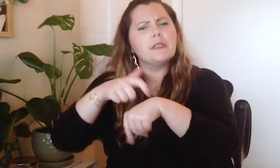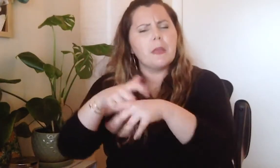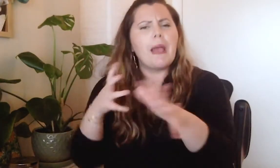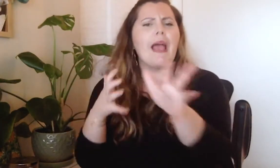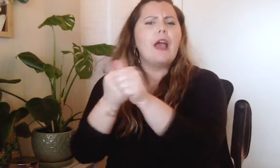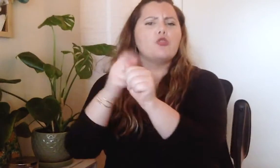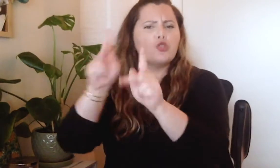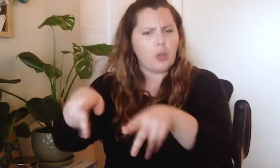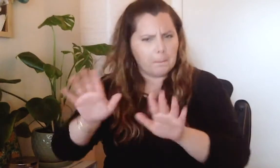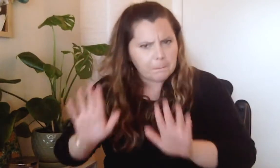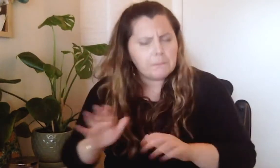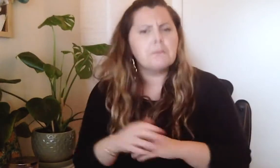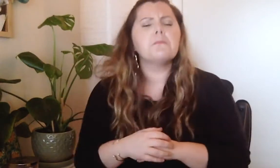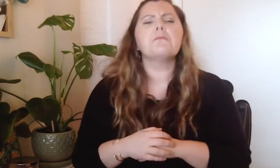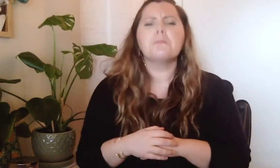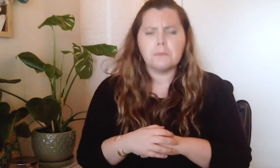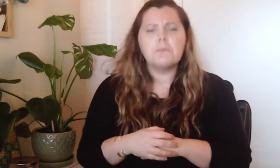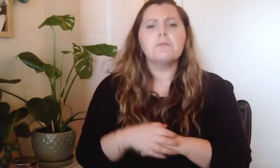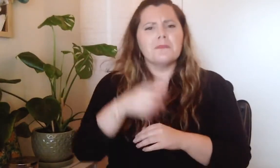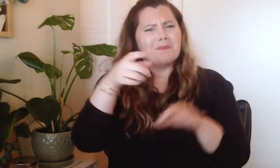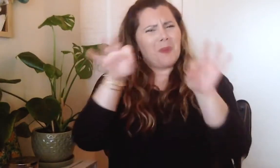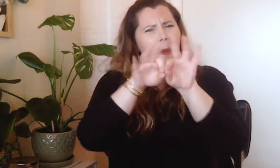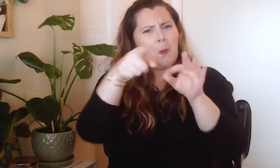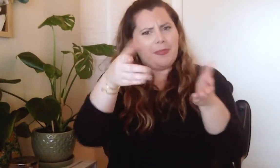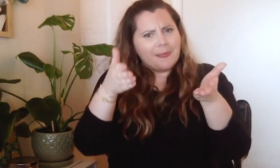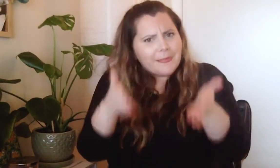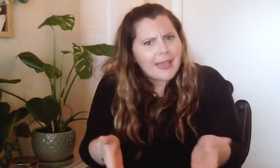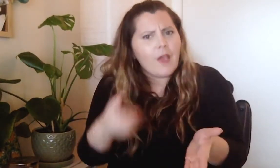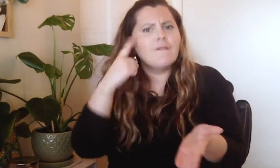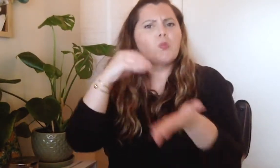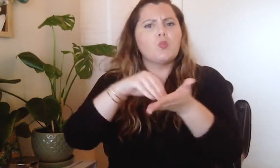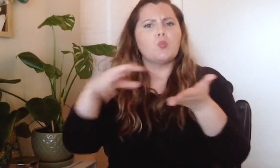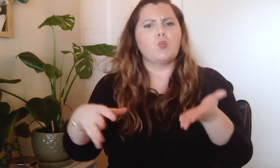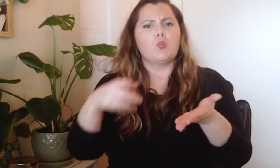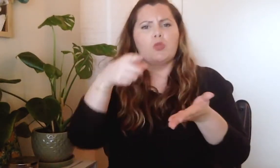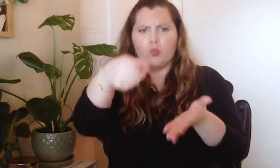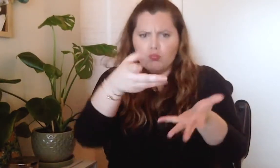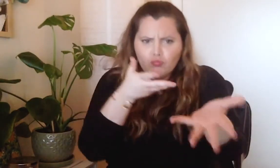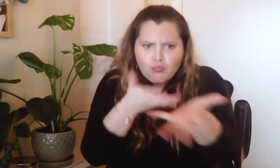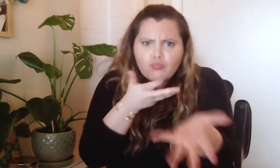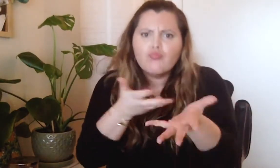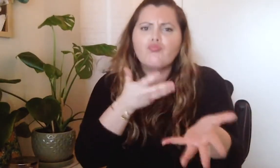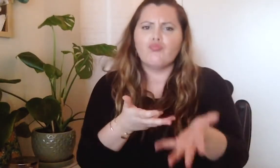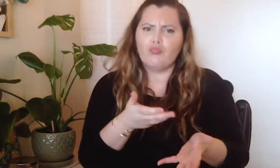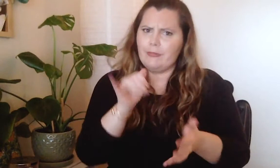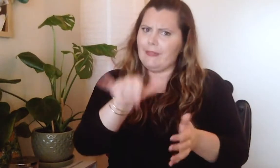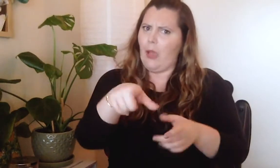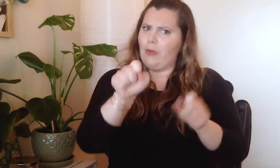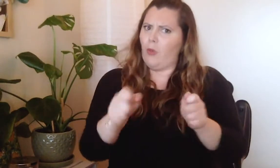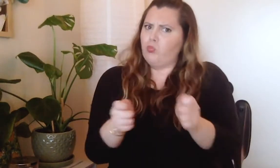You can schedule one on one sessions to catch them up. It's important that you're there for the student and engage with them.